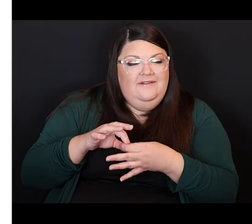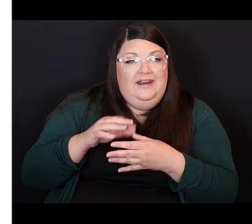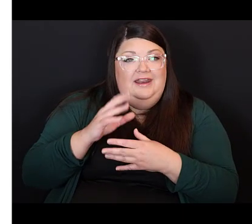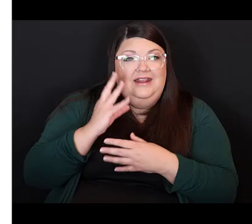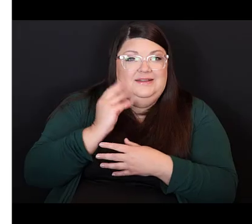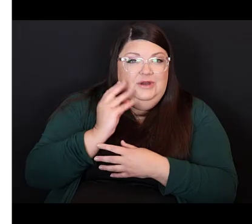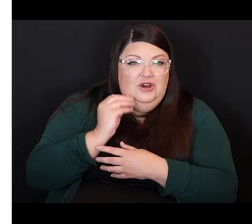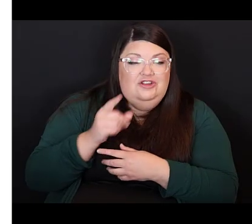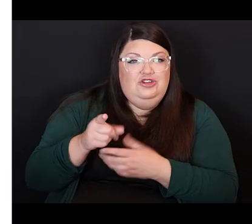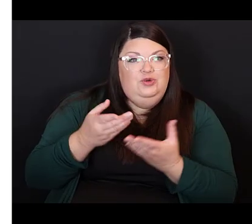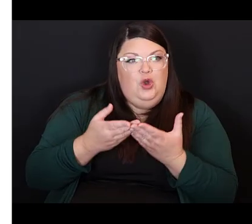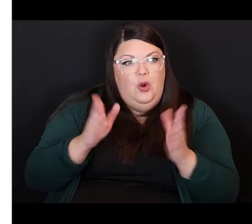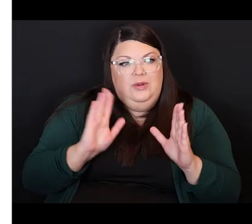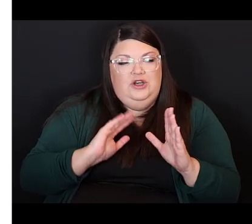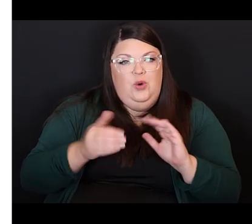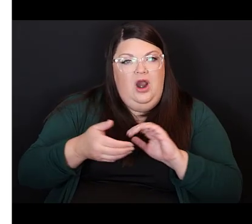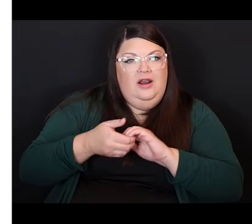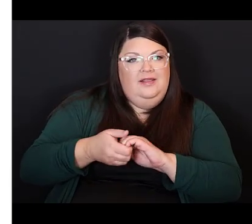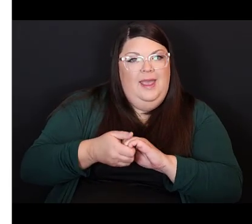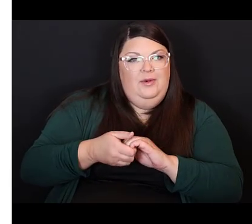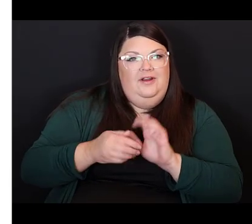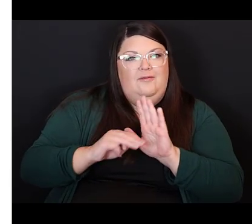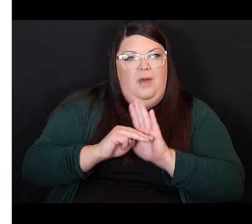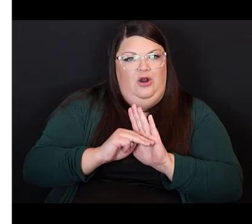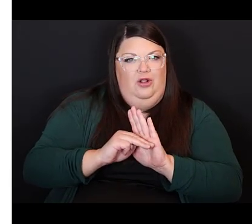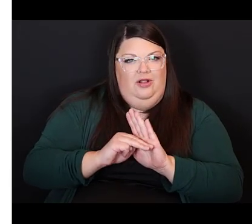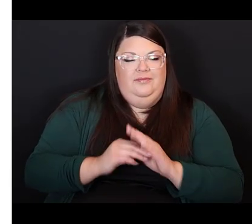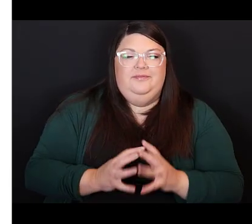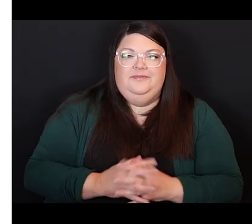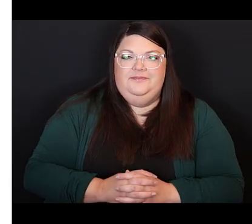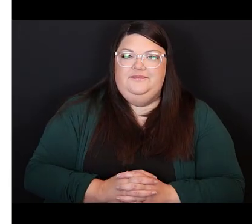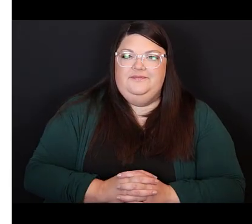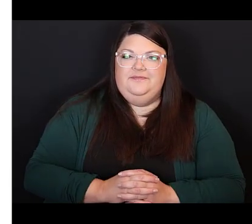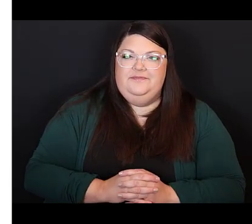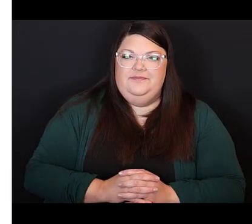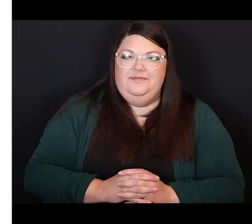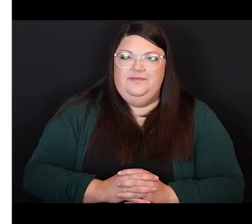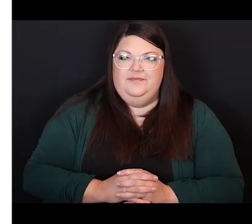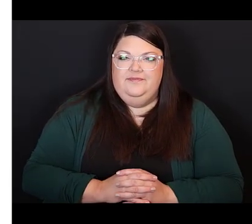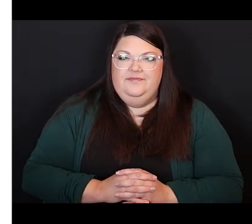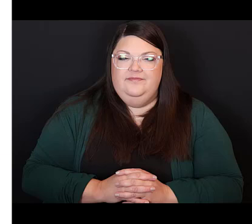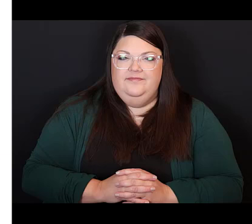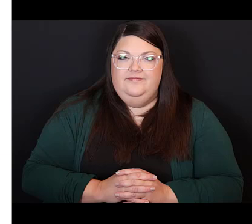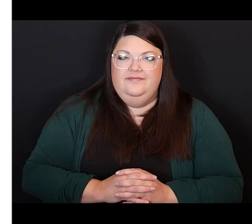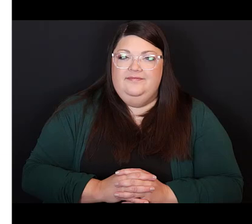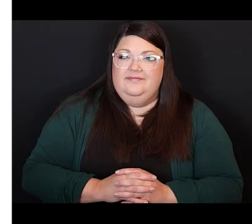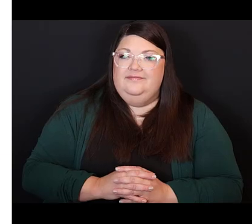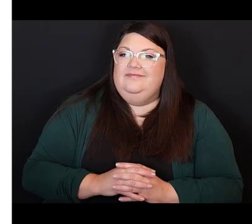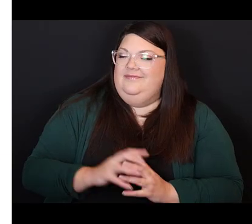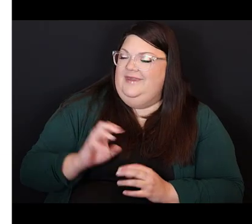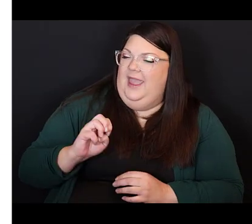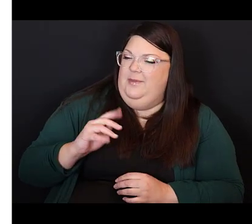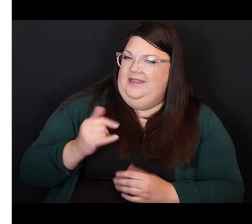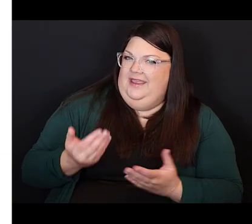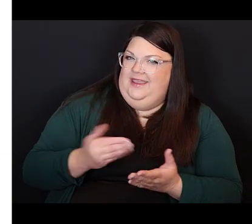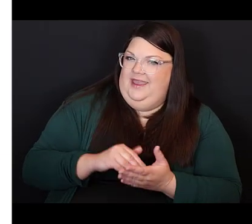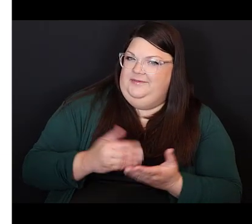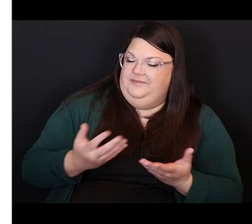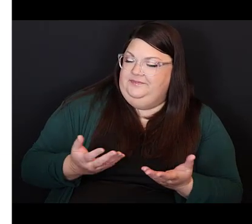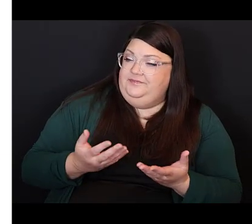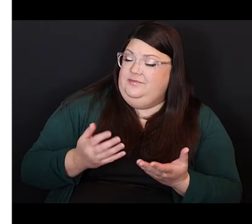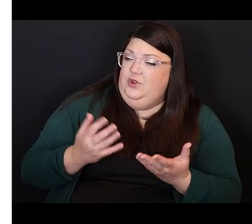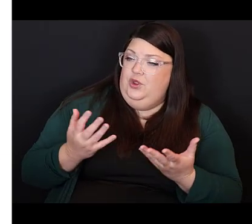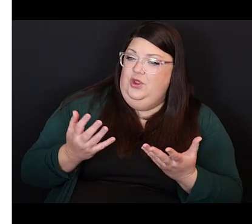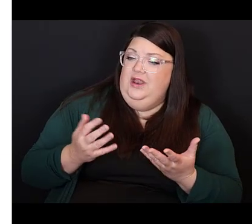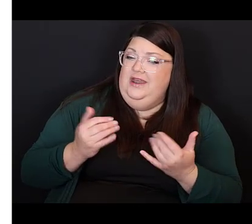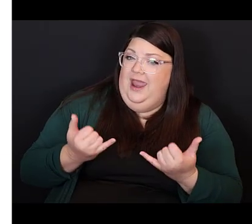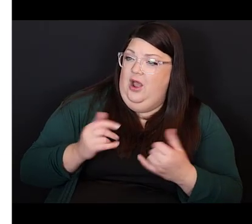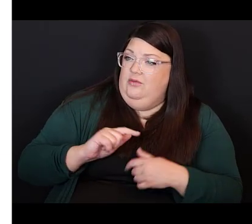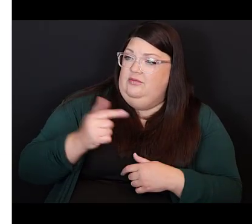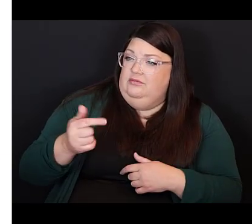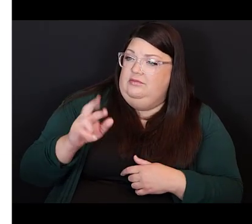and was open to our collaborative model. [Emily] Emily again. Let’s turn to Lauren.